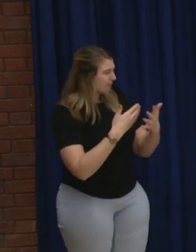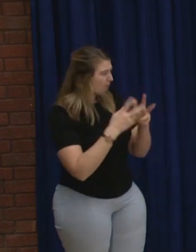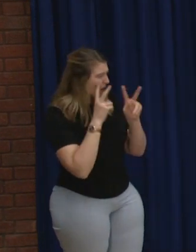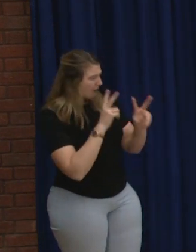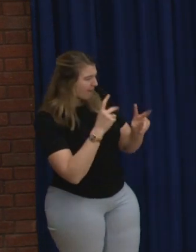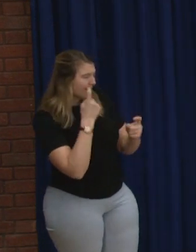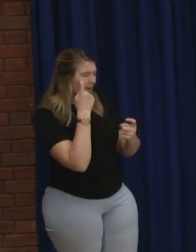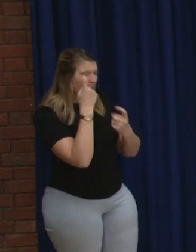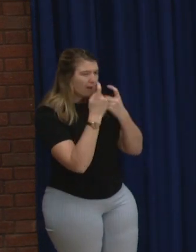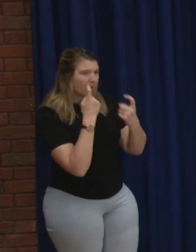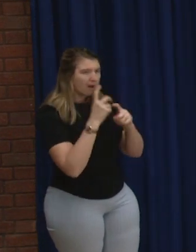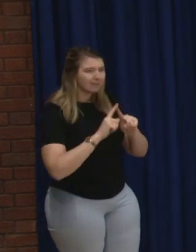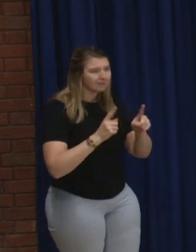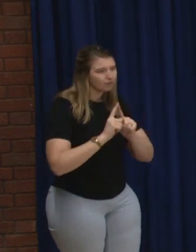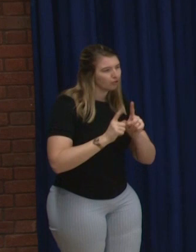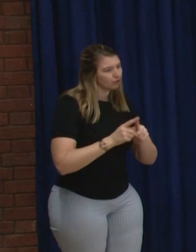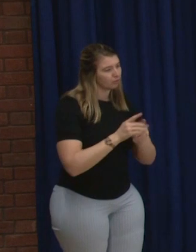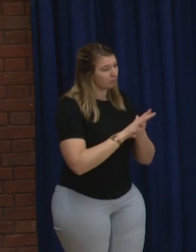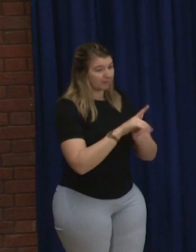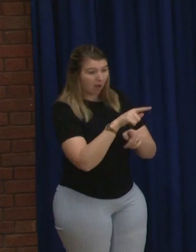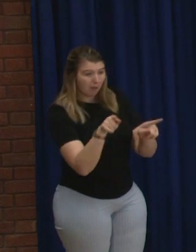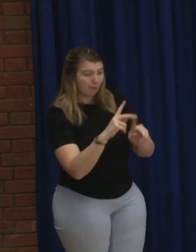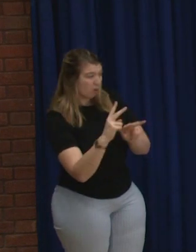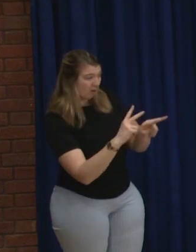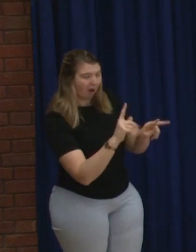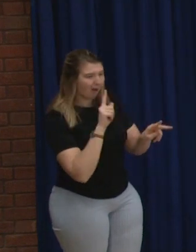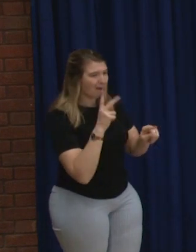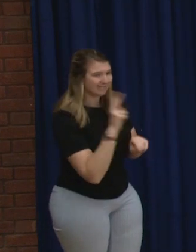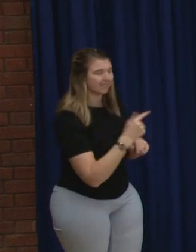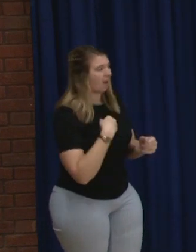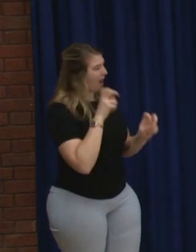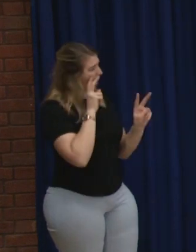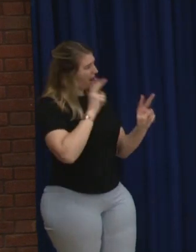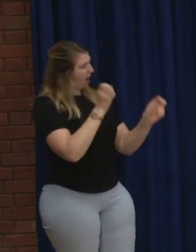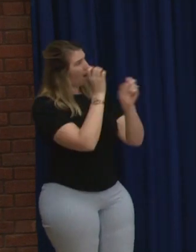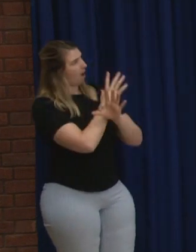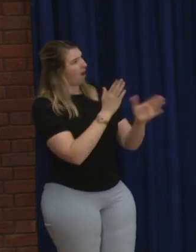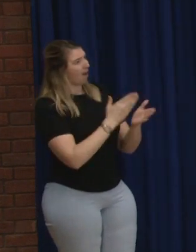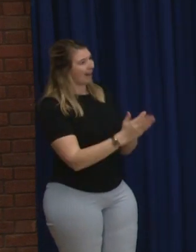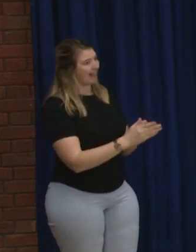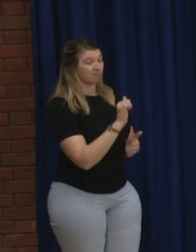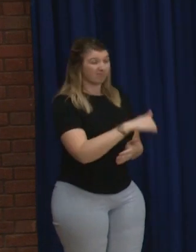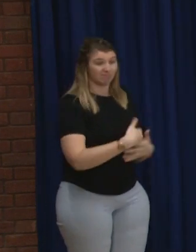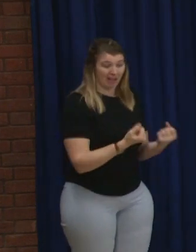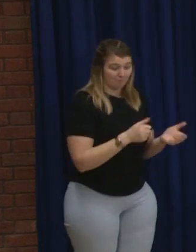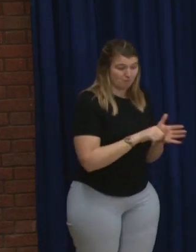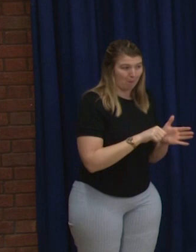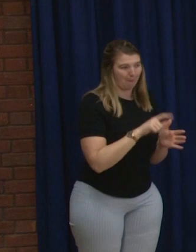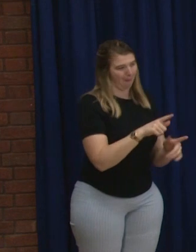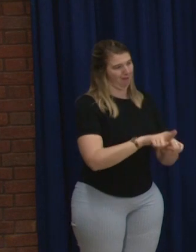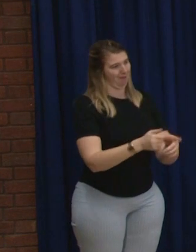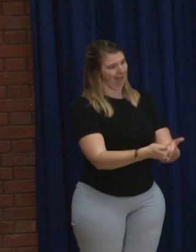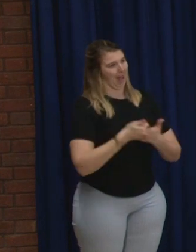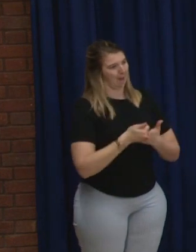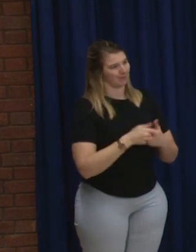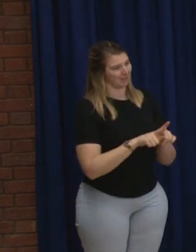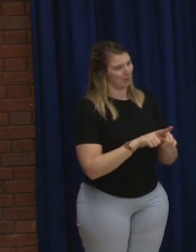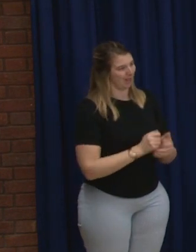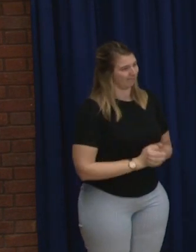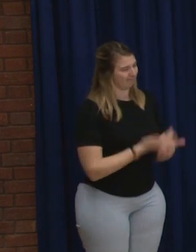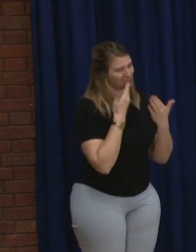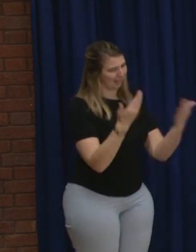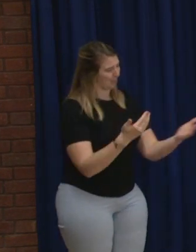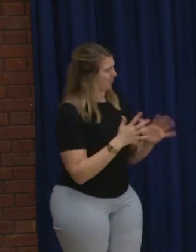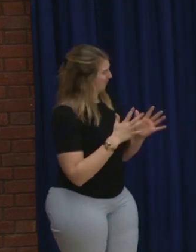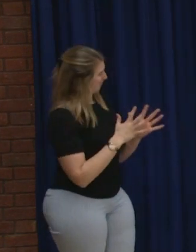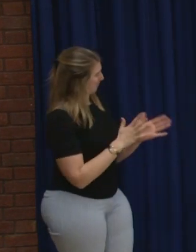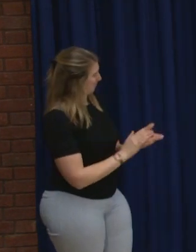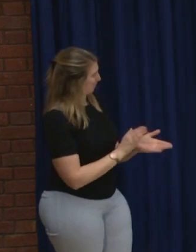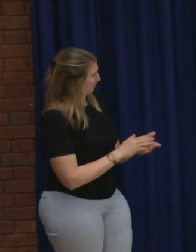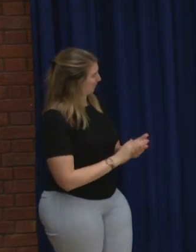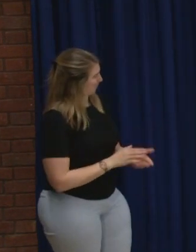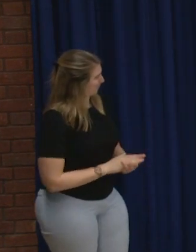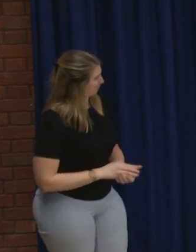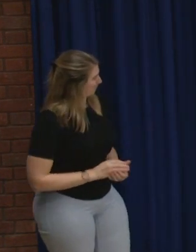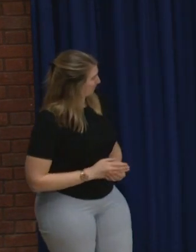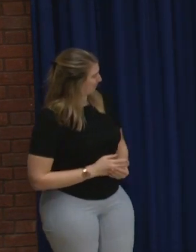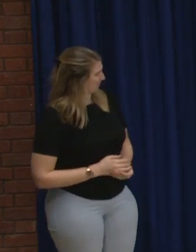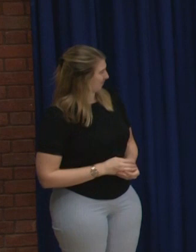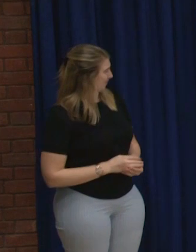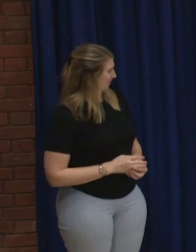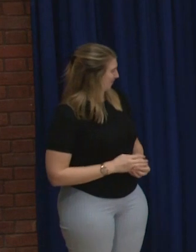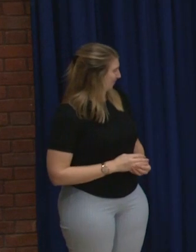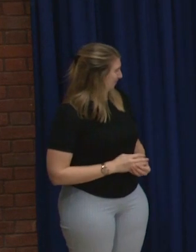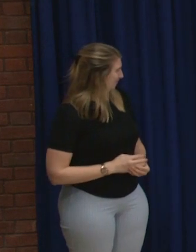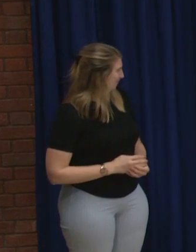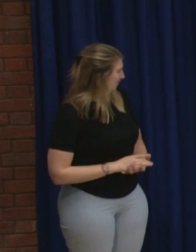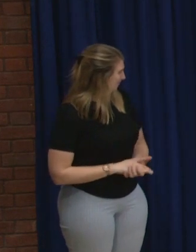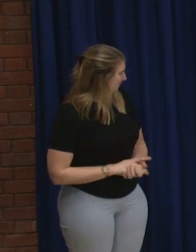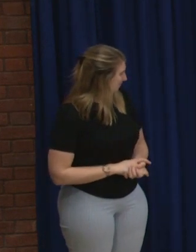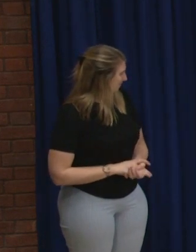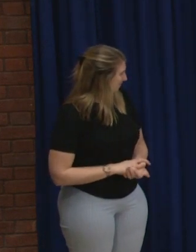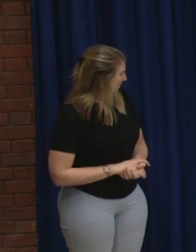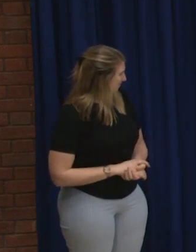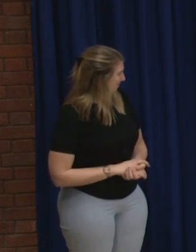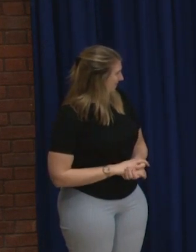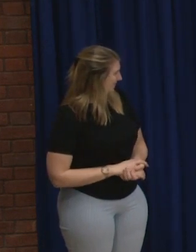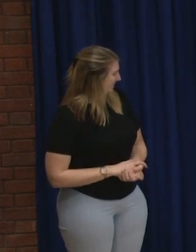people can't see. So yeah, it's caused me problems but it's also helped me I think. Thank you.